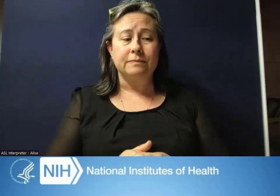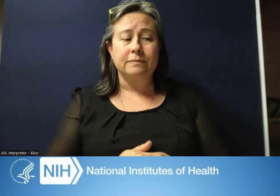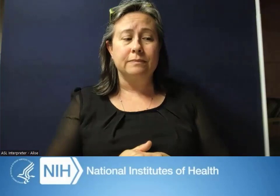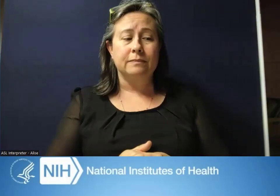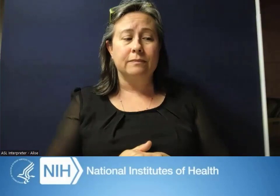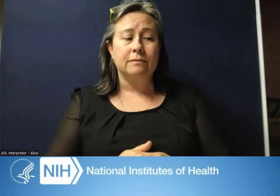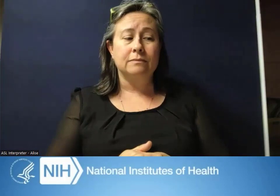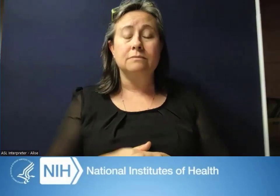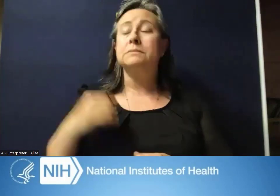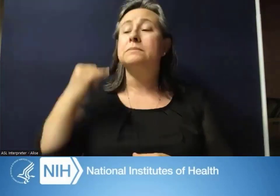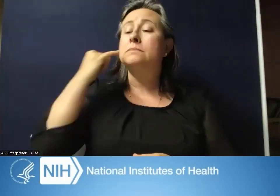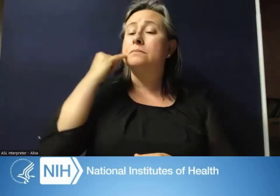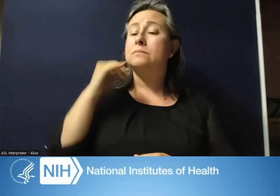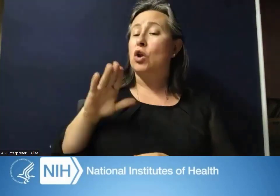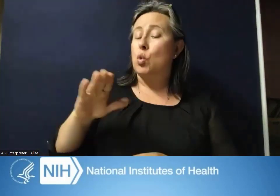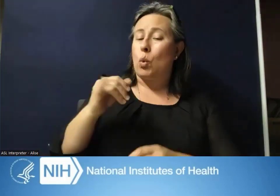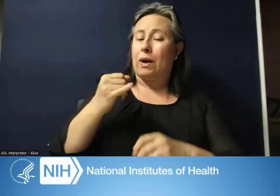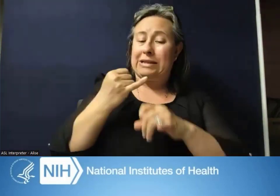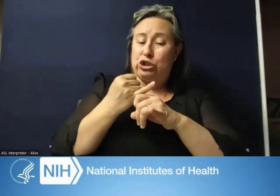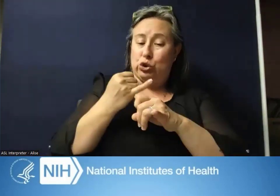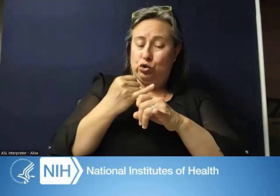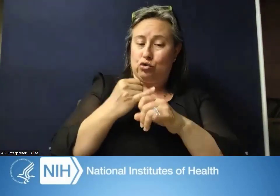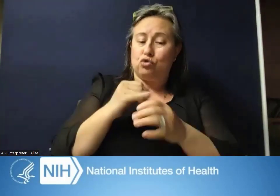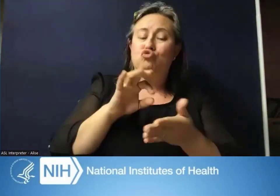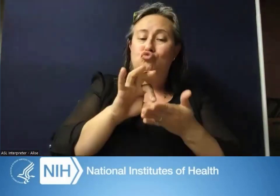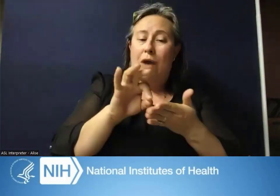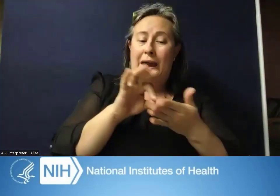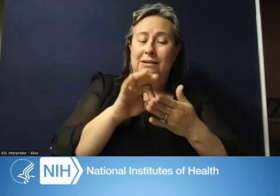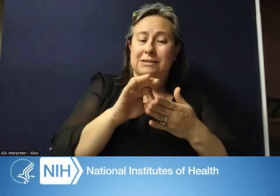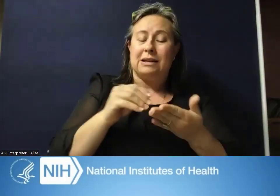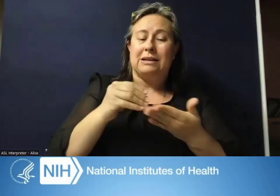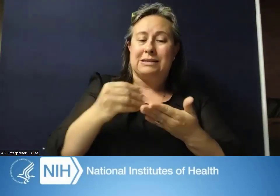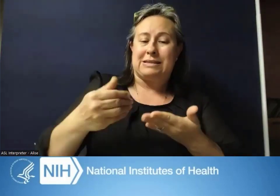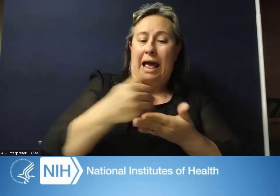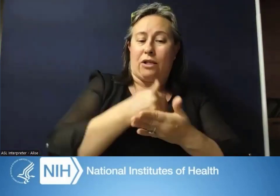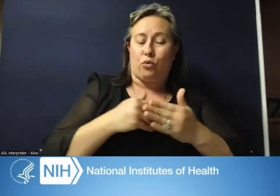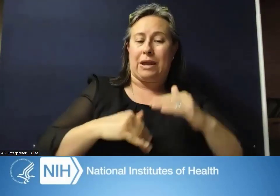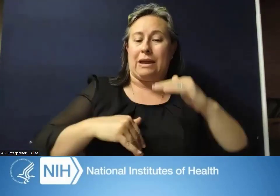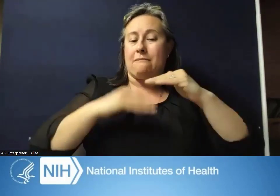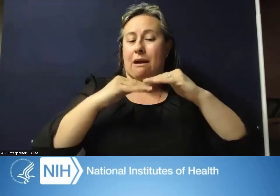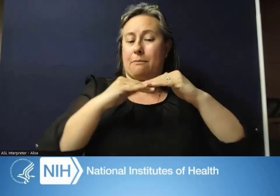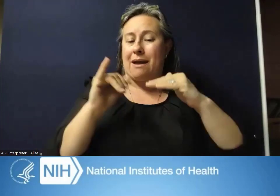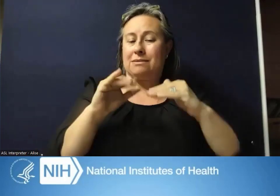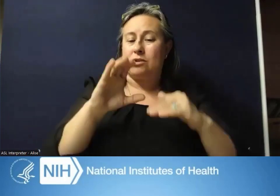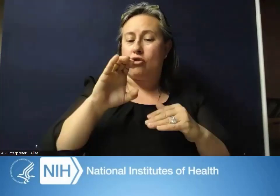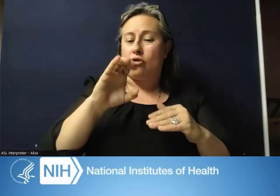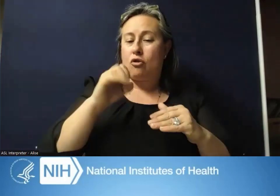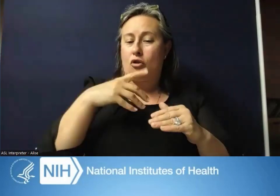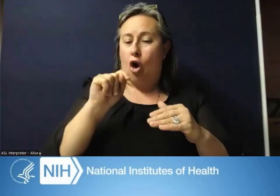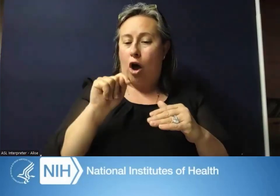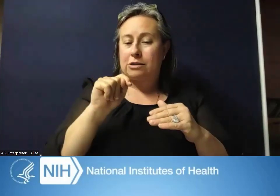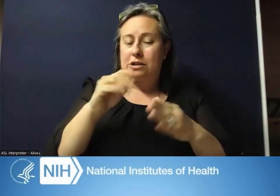If your institution tracks the NIH salary cap as cost-sharing, is it necessary to document on the FFR?